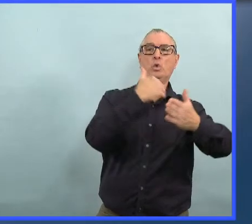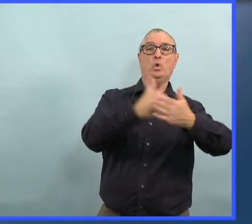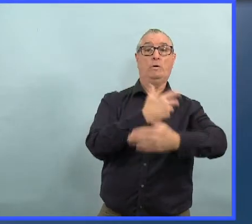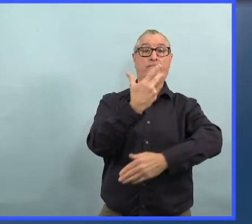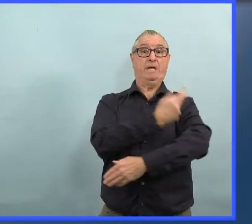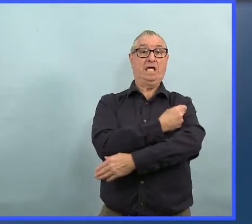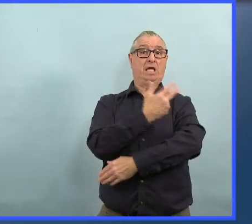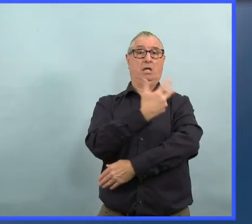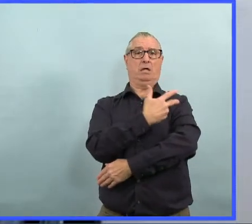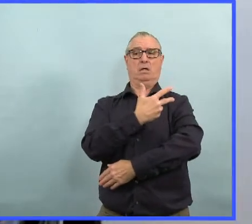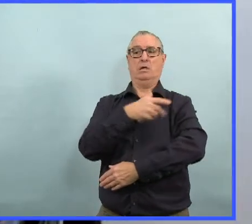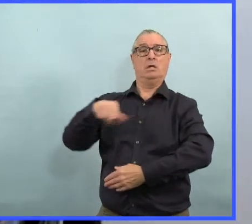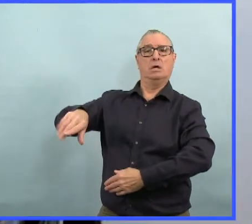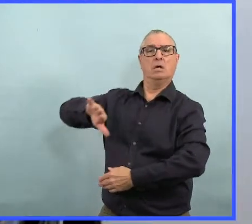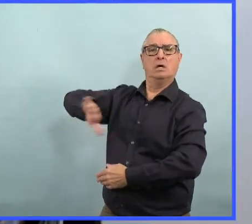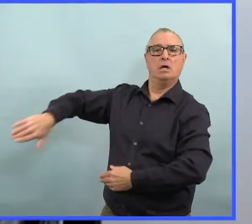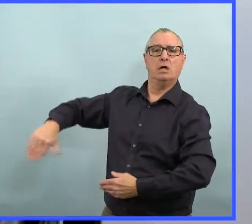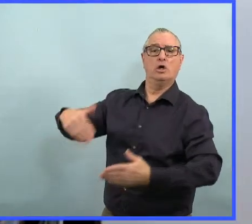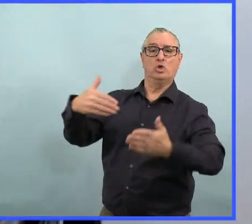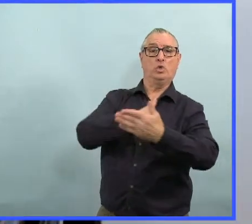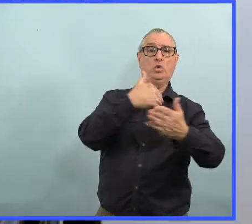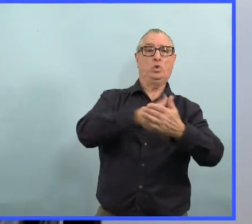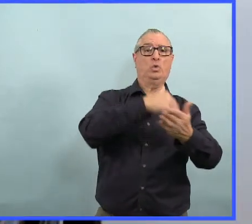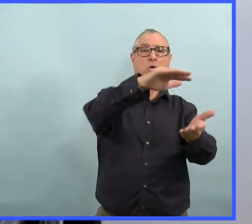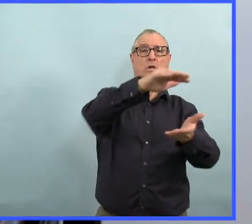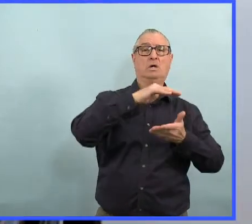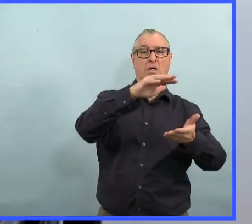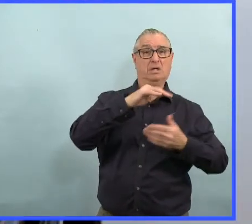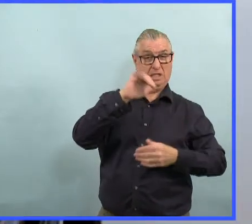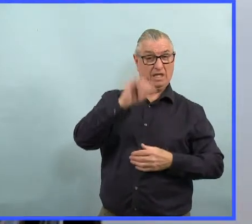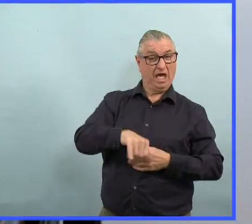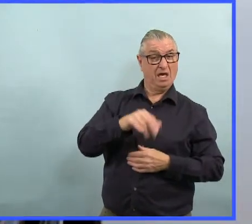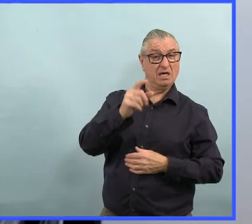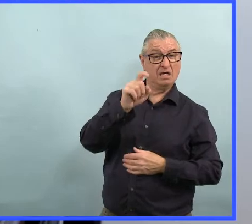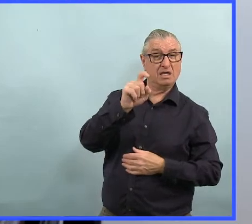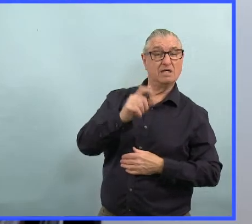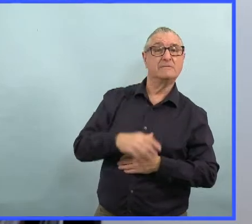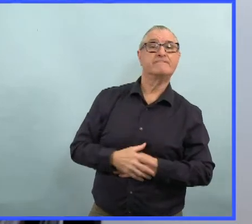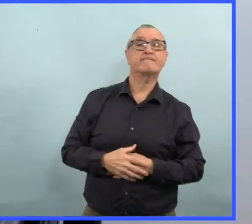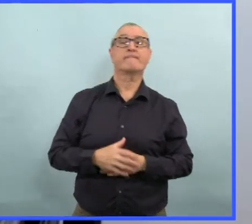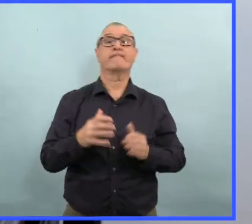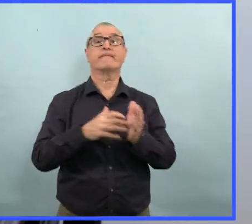well what i would say is that vaccine production is always trying to find